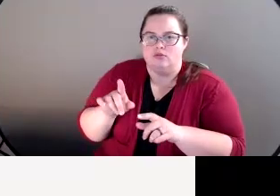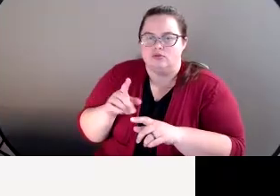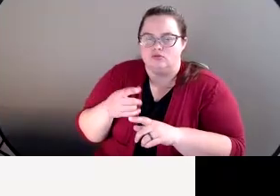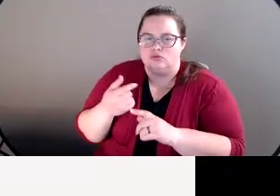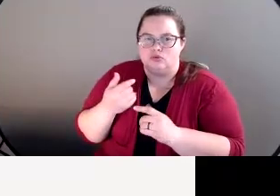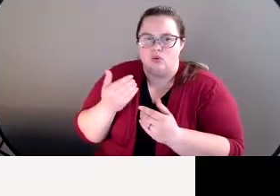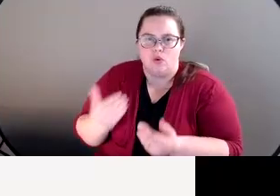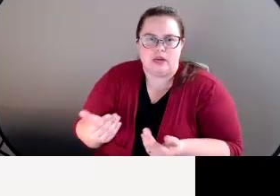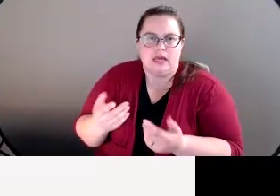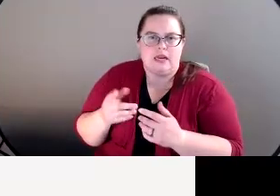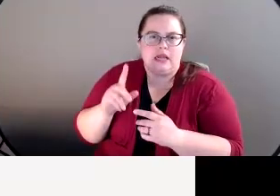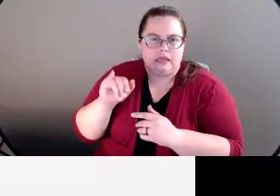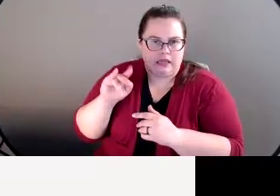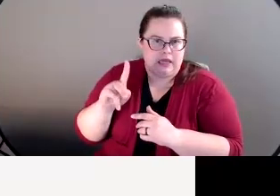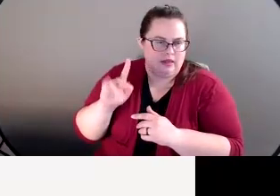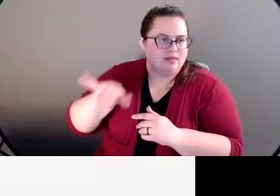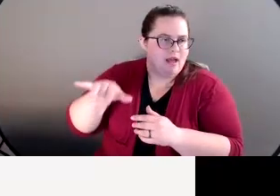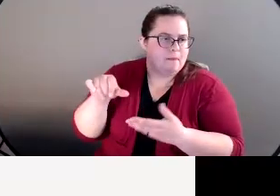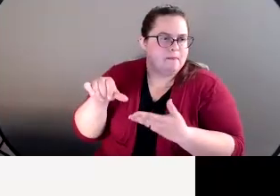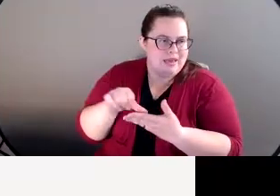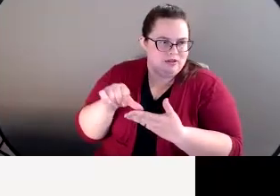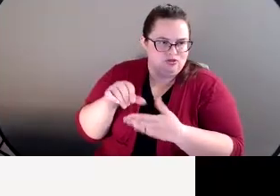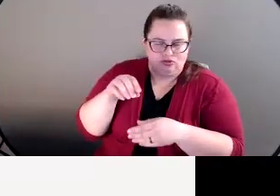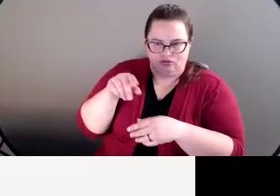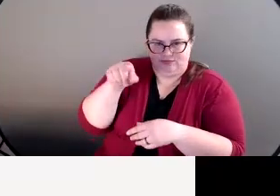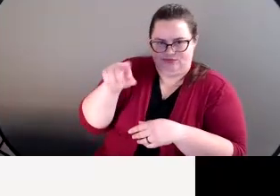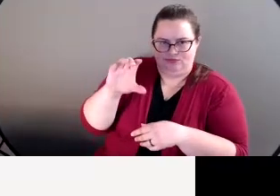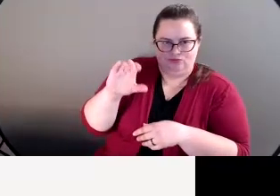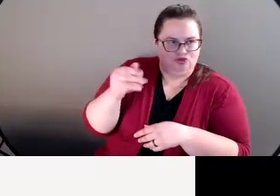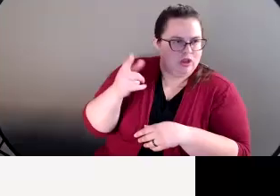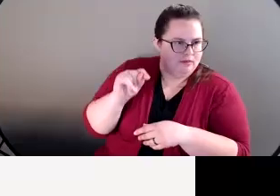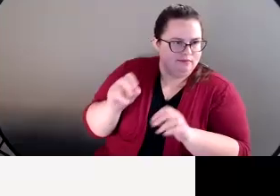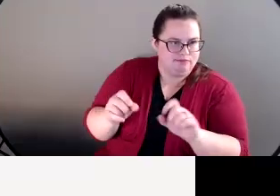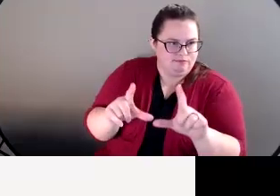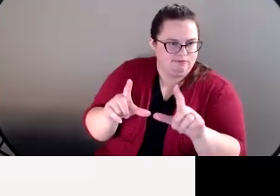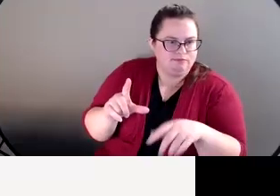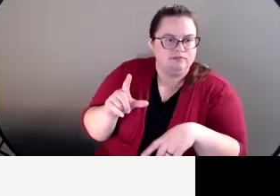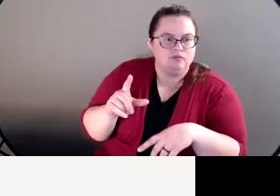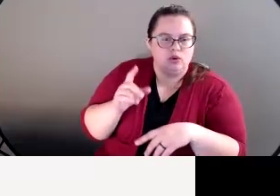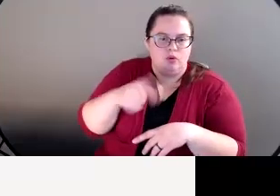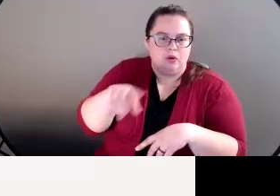The page in the chat there so you can take a look at it as well too, and read it over.